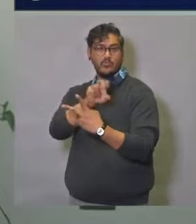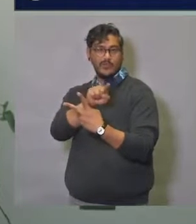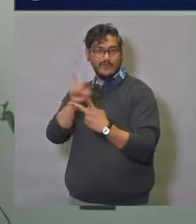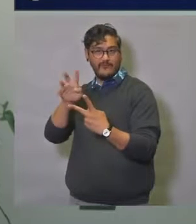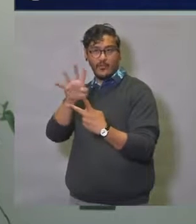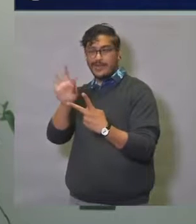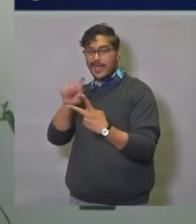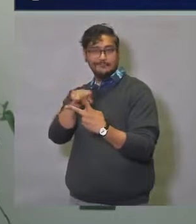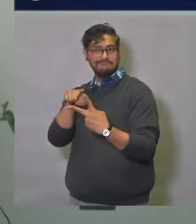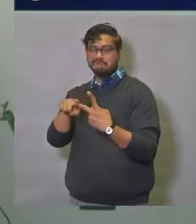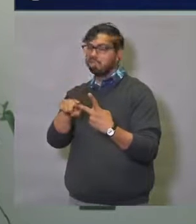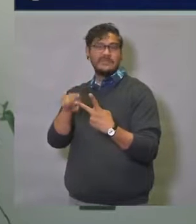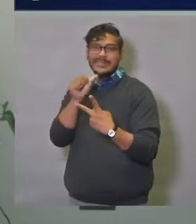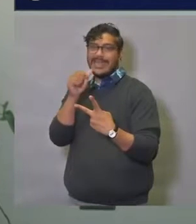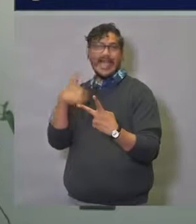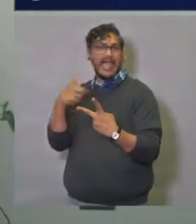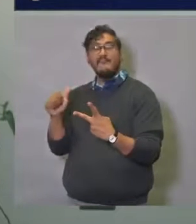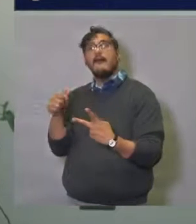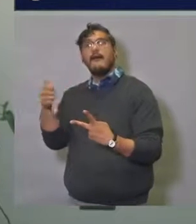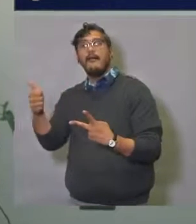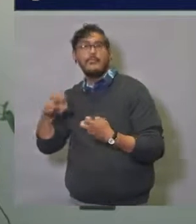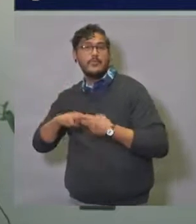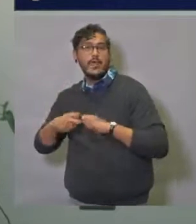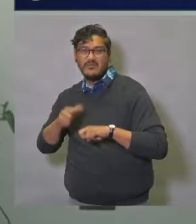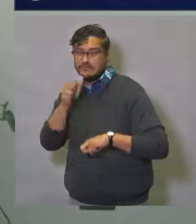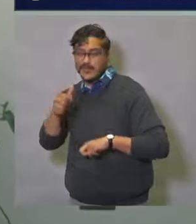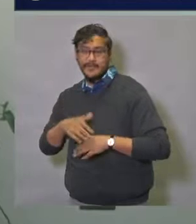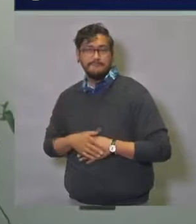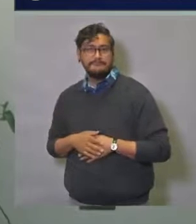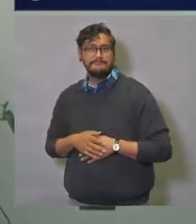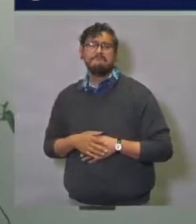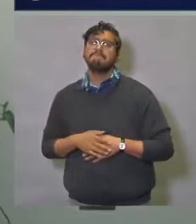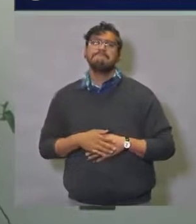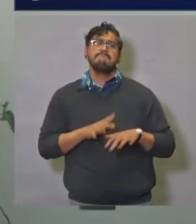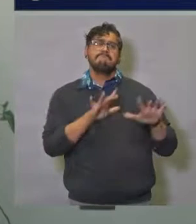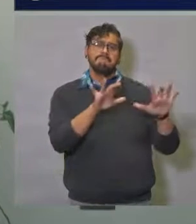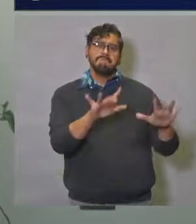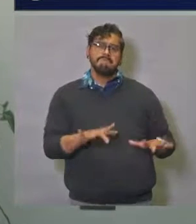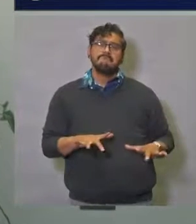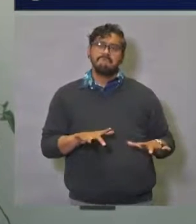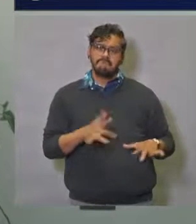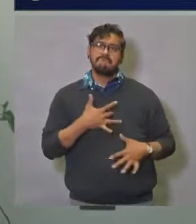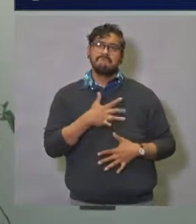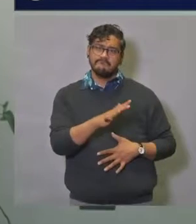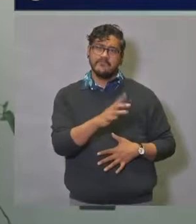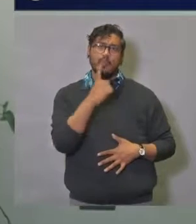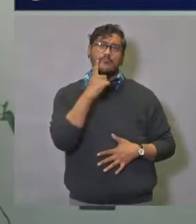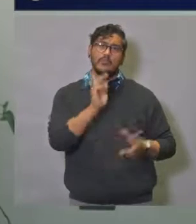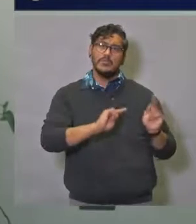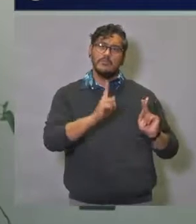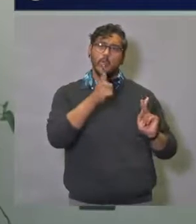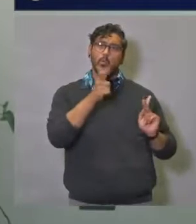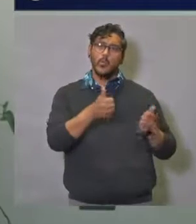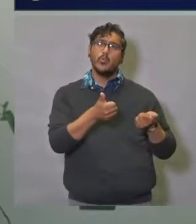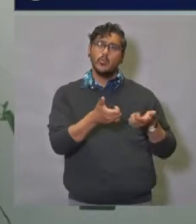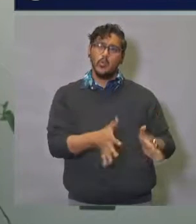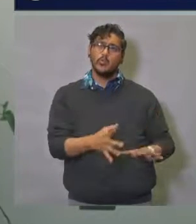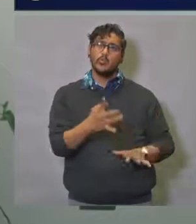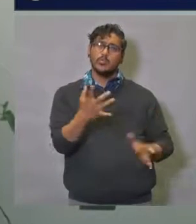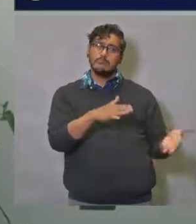AGES OF 30 AND 49 HAD NO